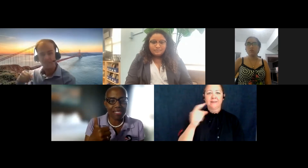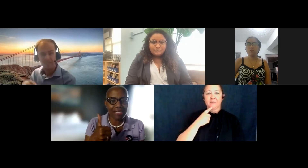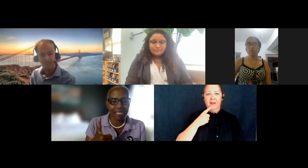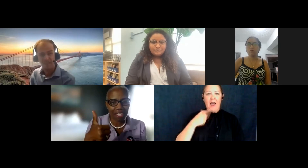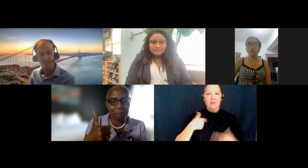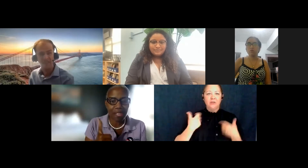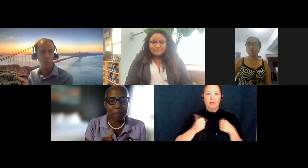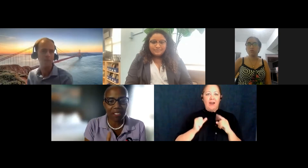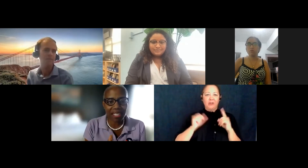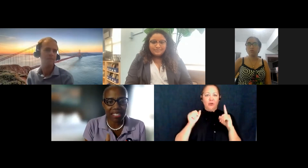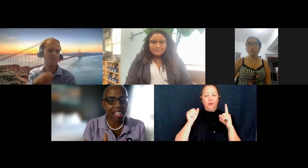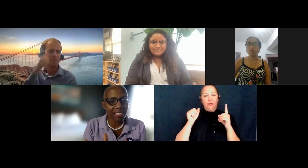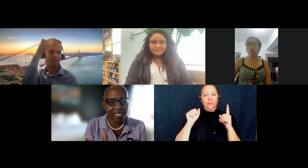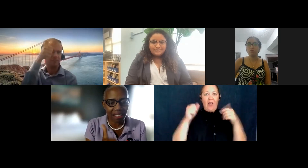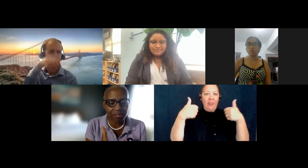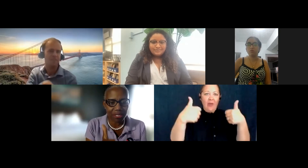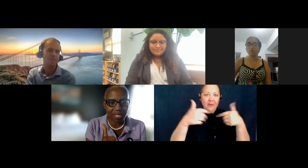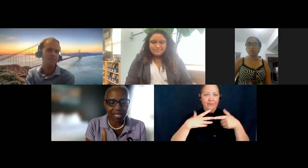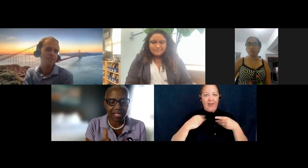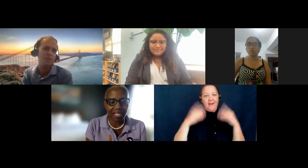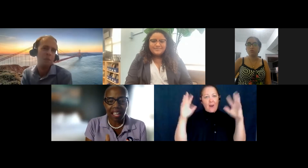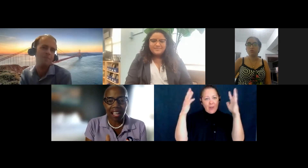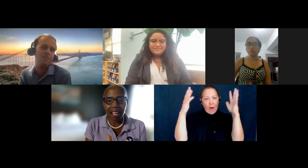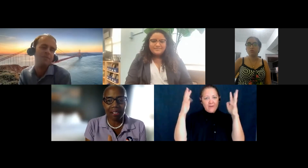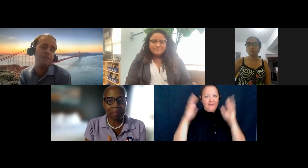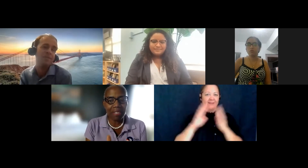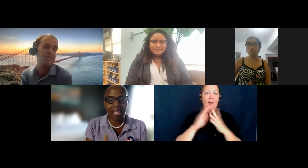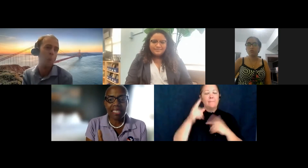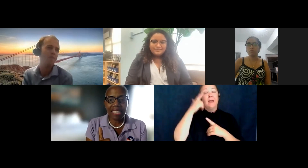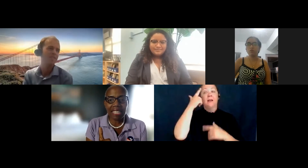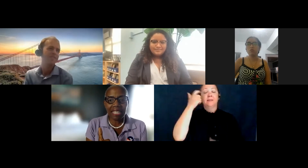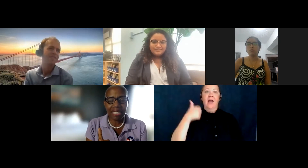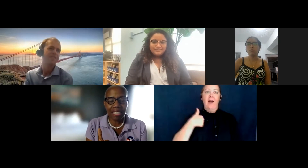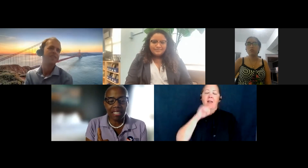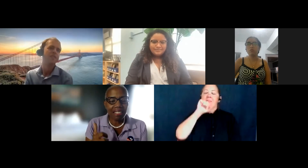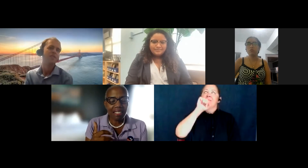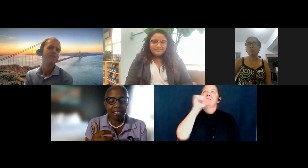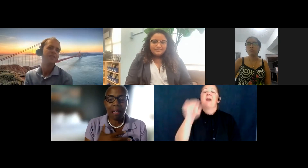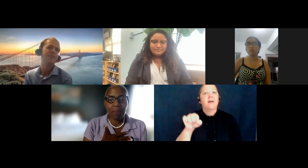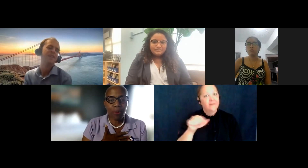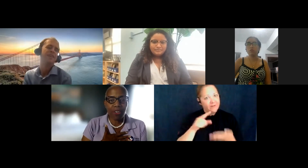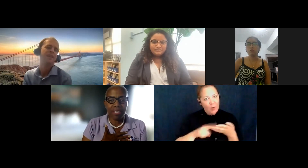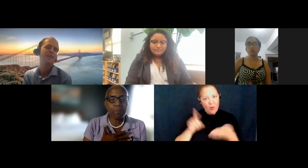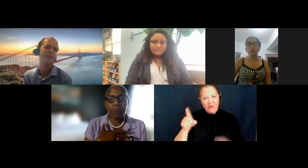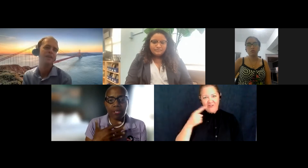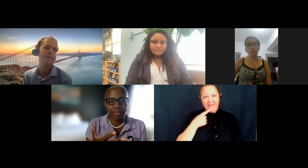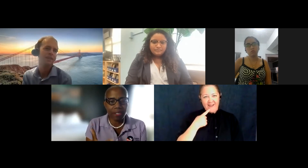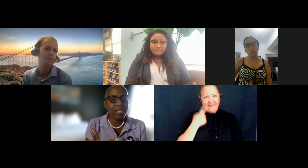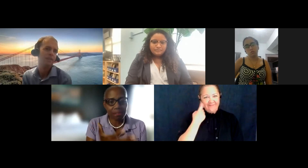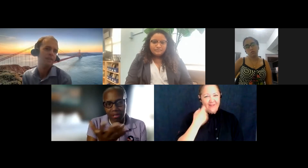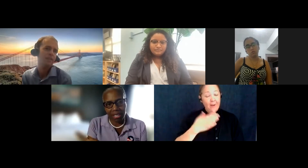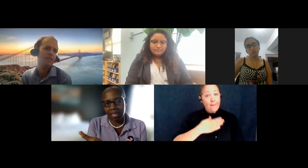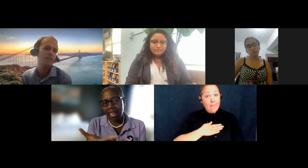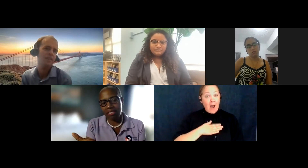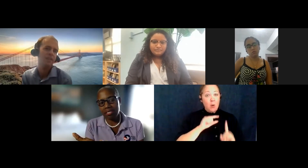and a thumbs up because I loved what she said. My word is perseverance and that adds on to